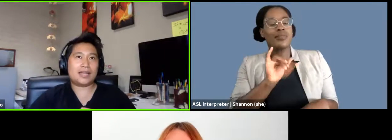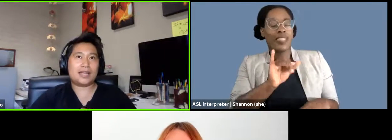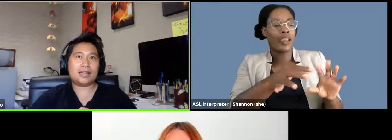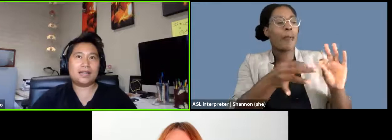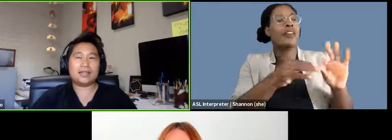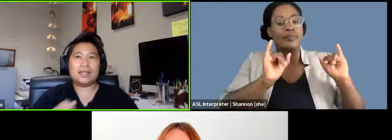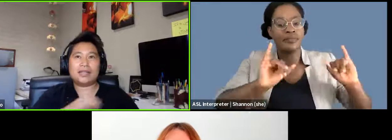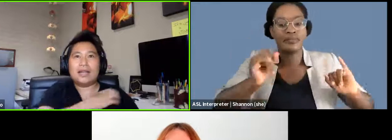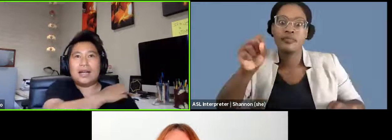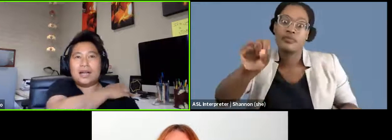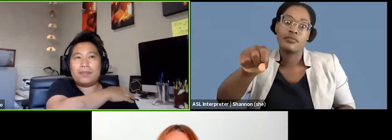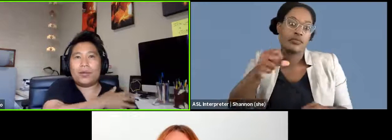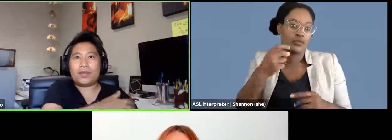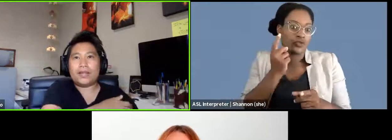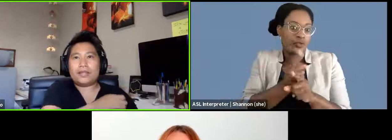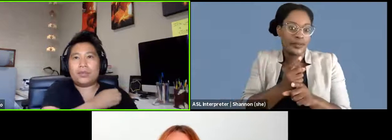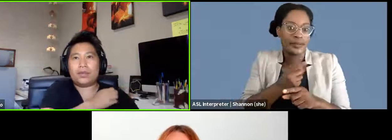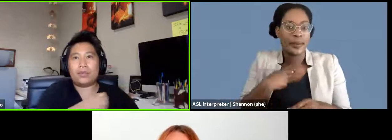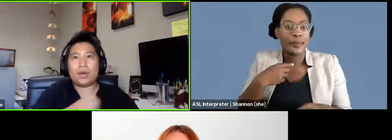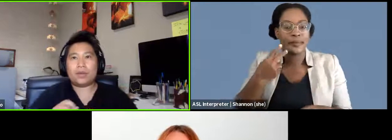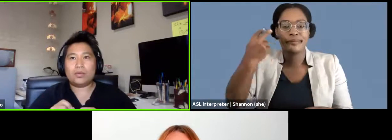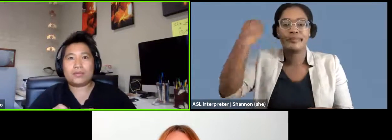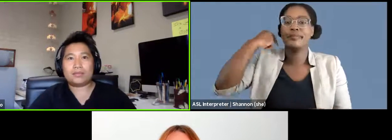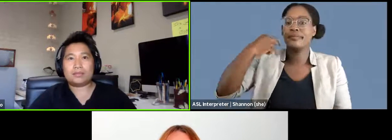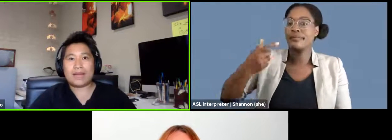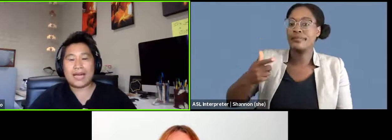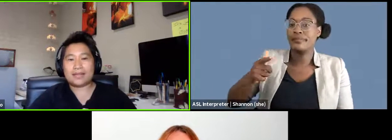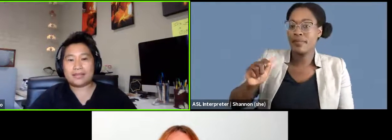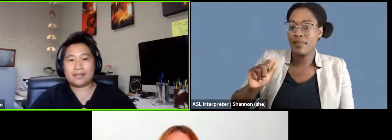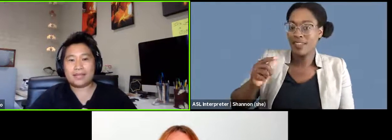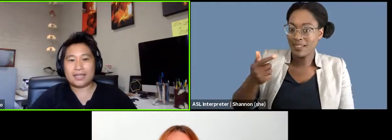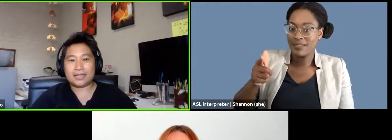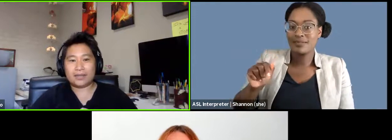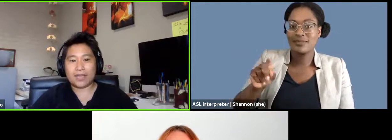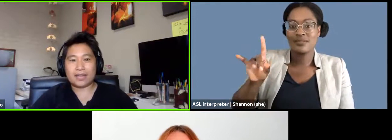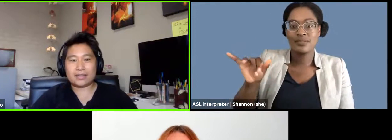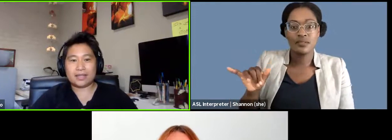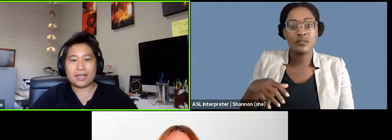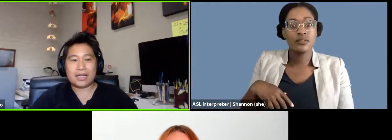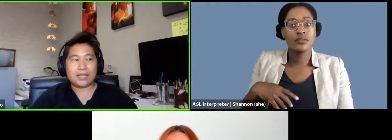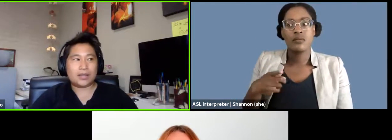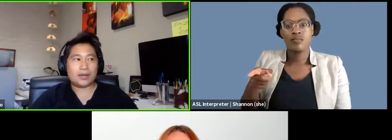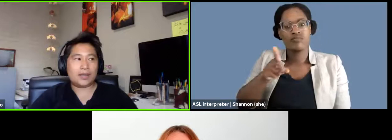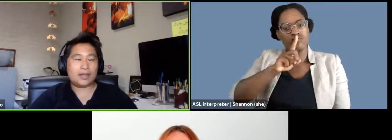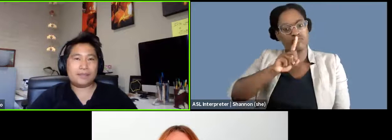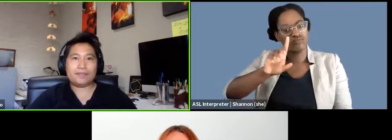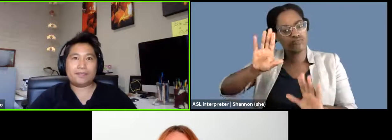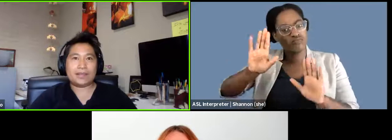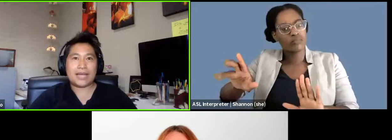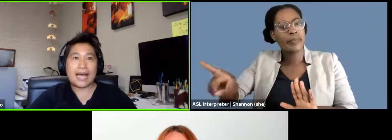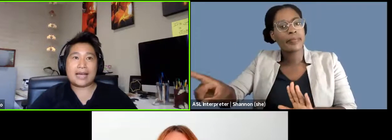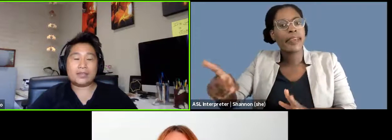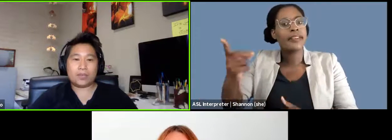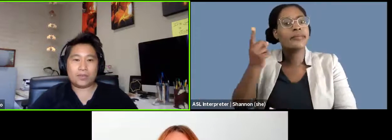I had at Gladly. What they did really well was ask instead of guess. They asked us what